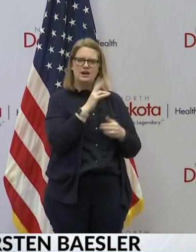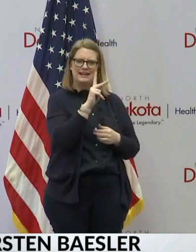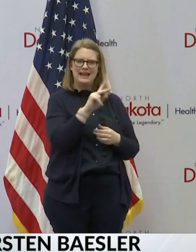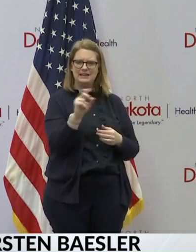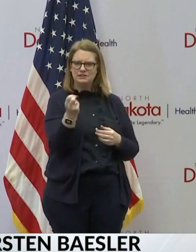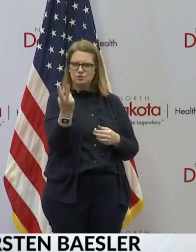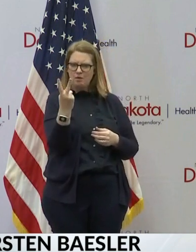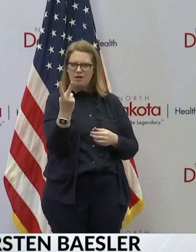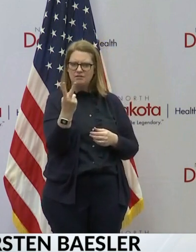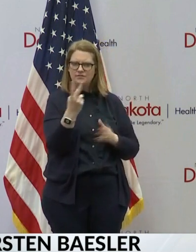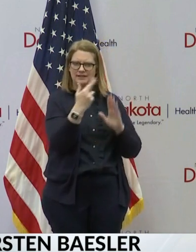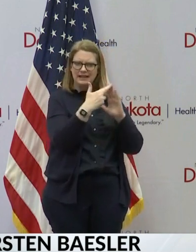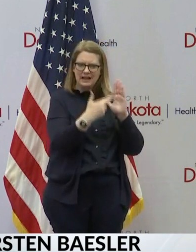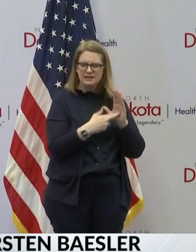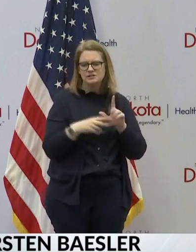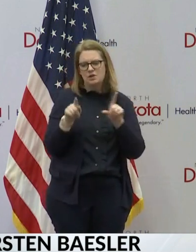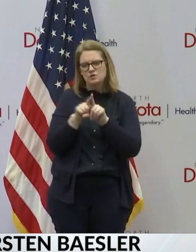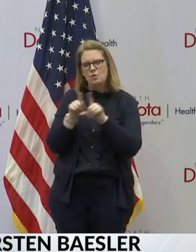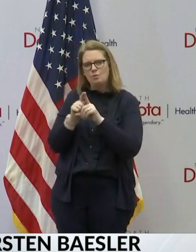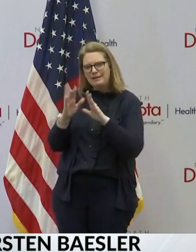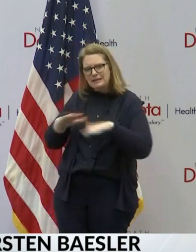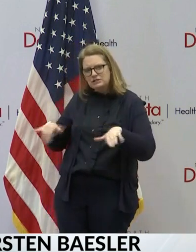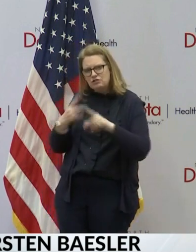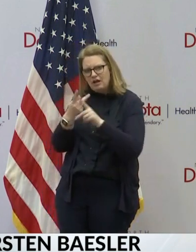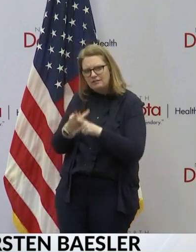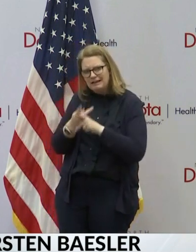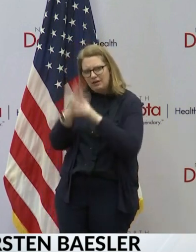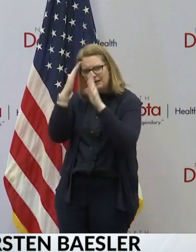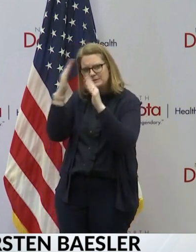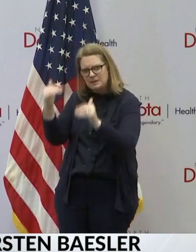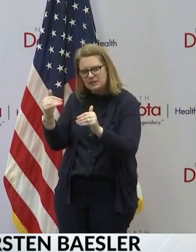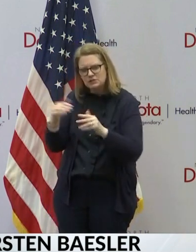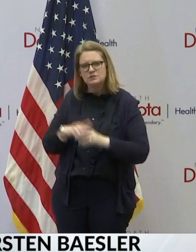WORKED TOGETHER OVER THE PAST SEVERAL WEEKS AND OVER THE